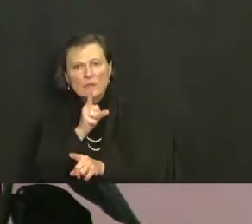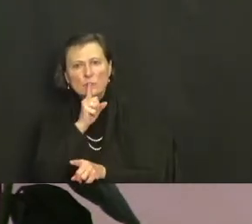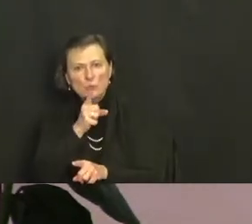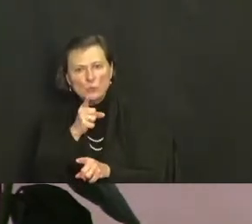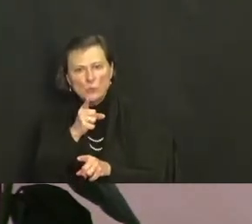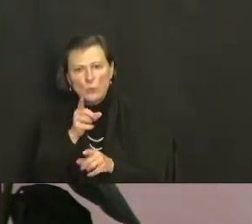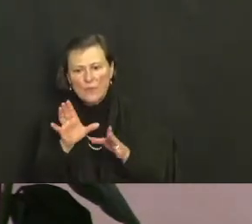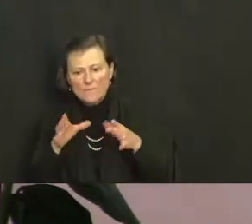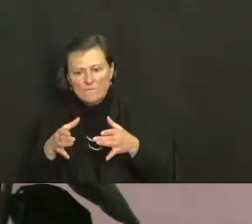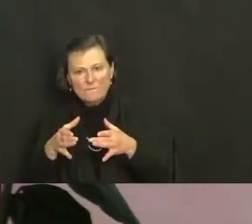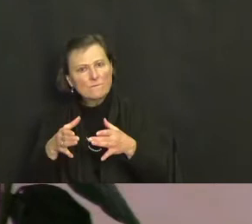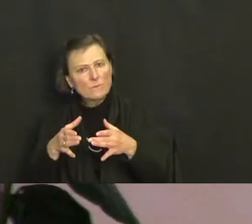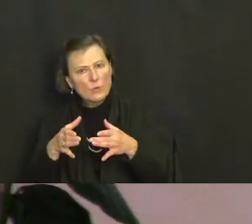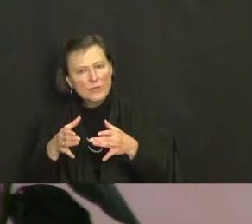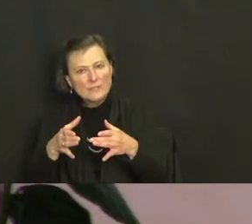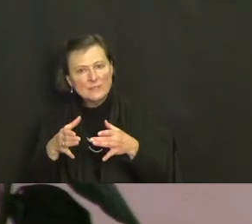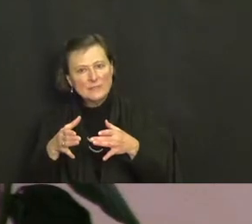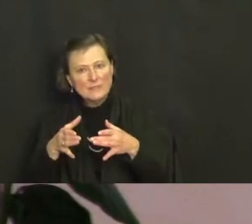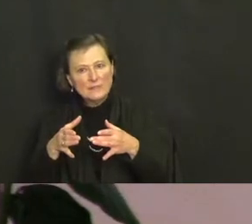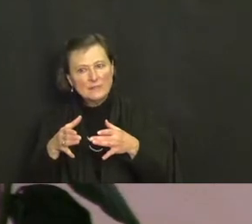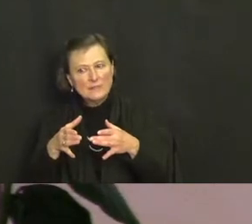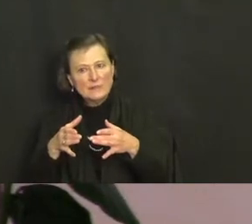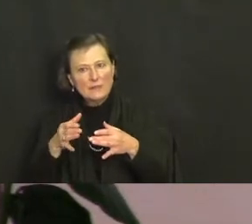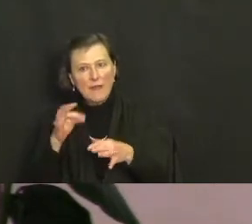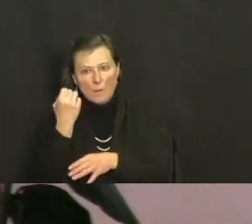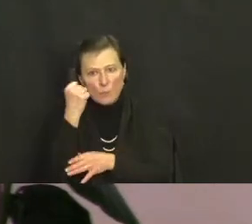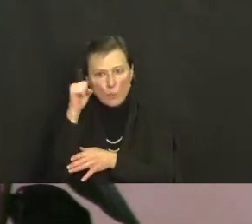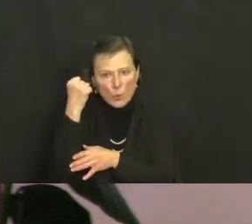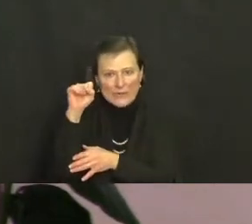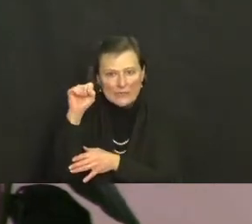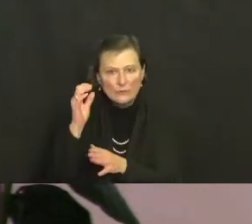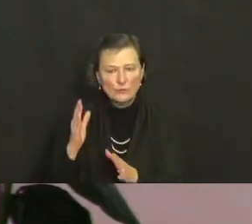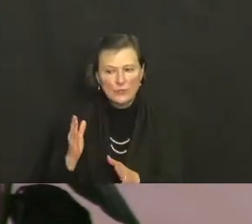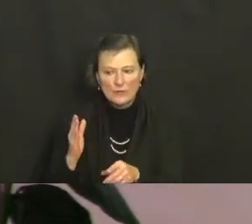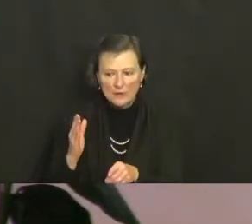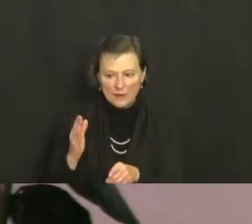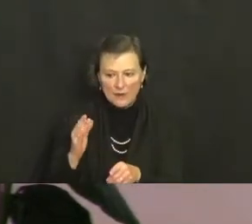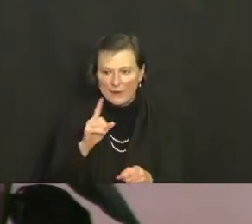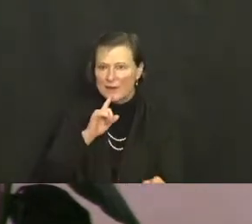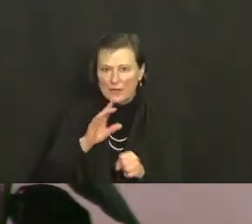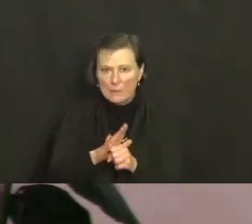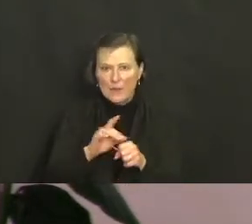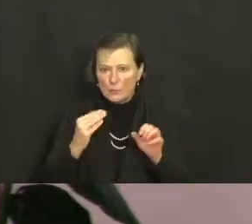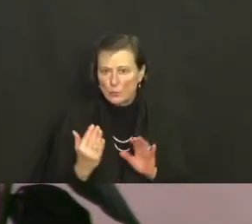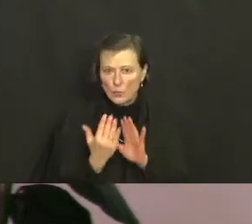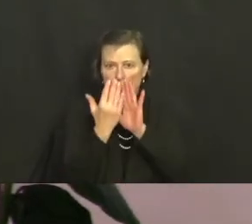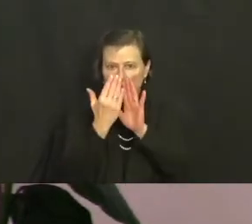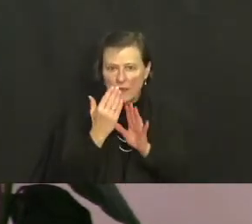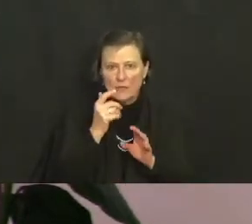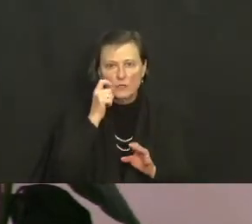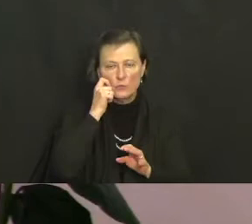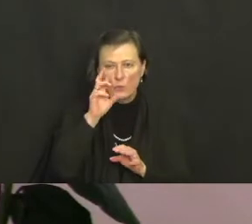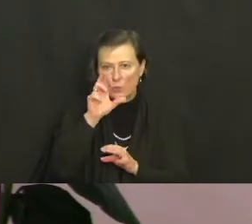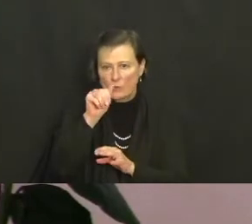a non-violent truth force of protesters committed, to confronting the racist state, might prove